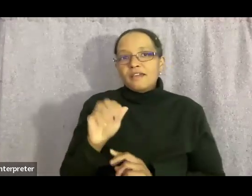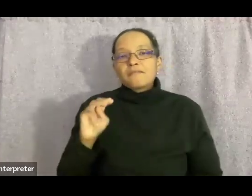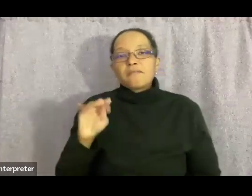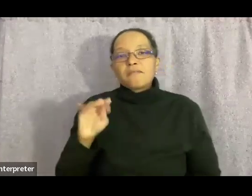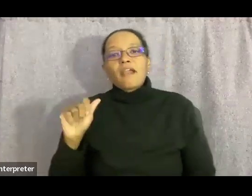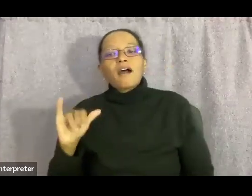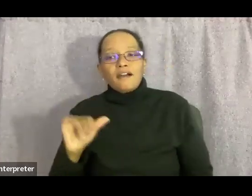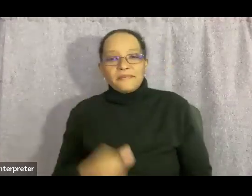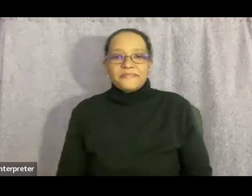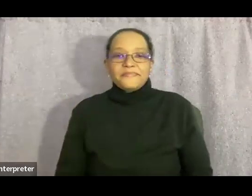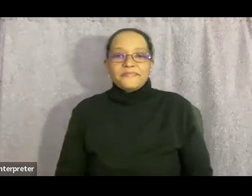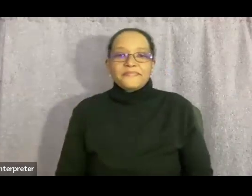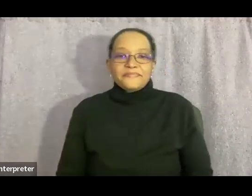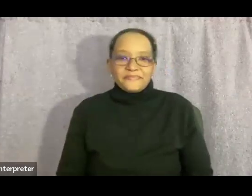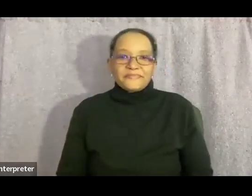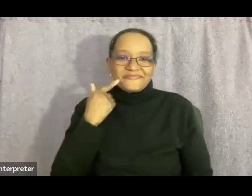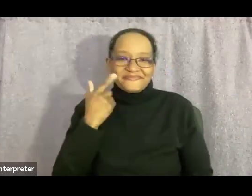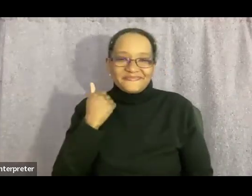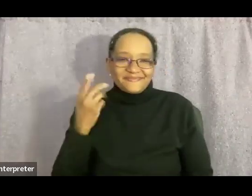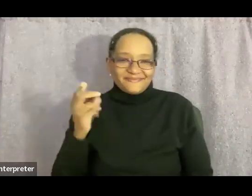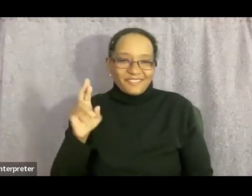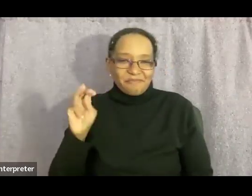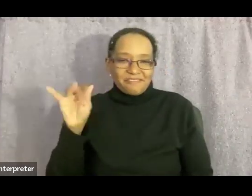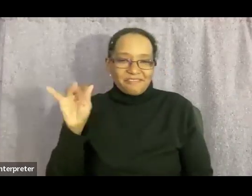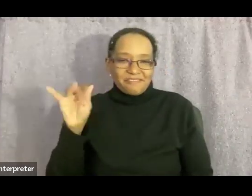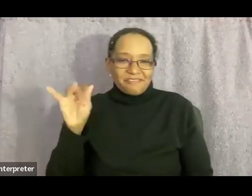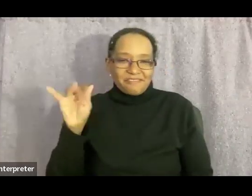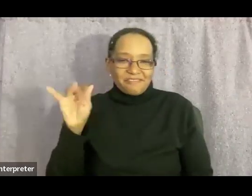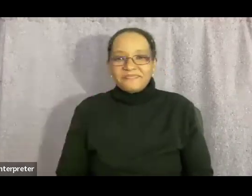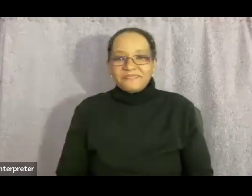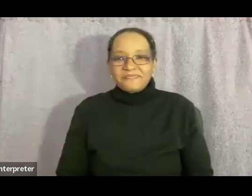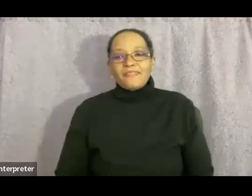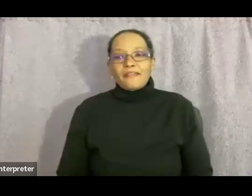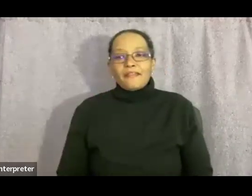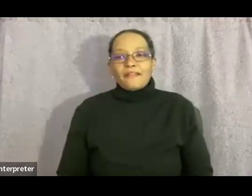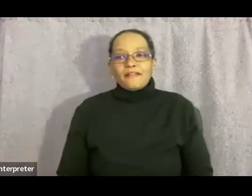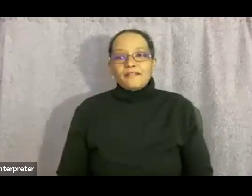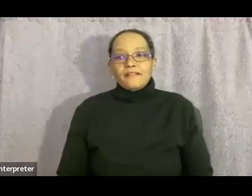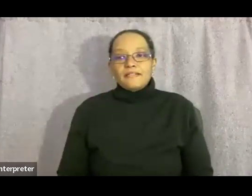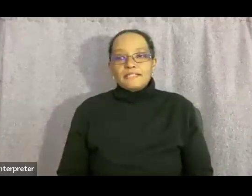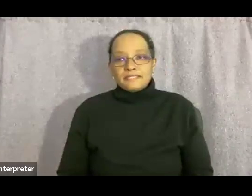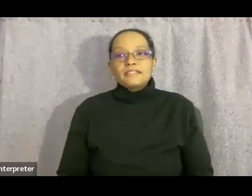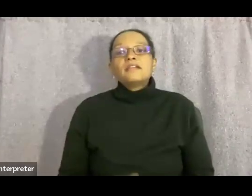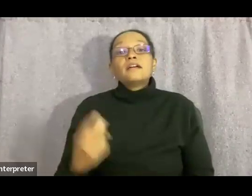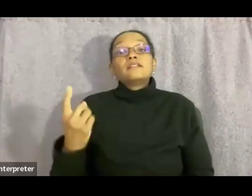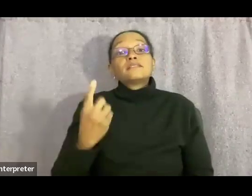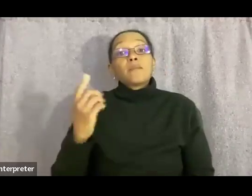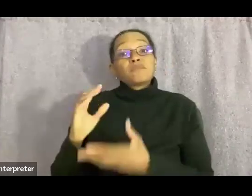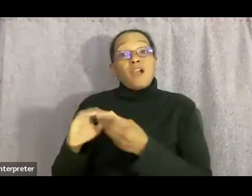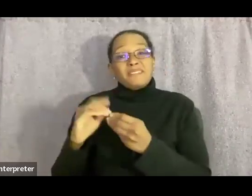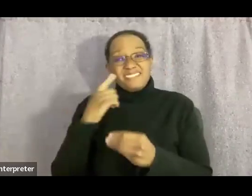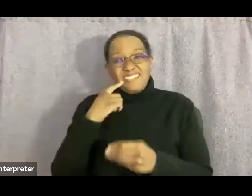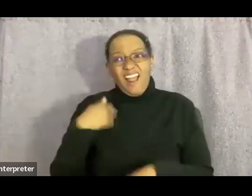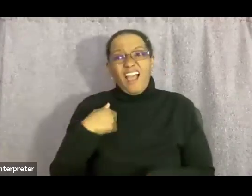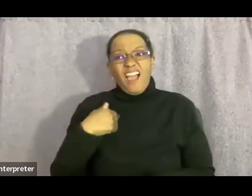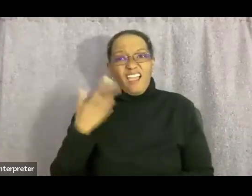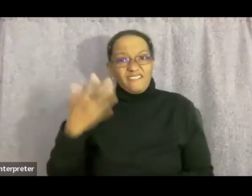Someone says, as someone who has been subjected to a lot of PT and rehab in my life,